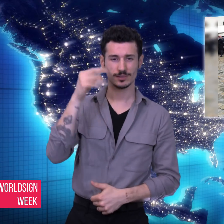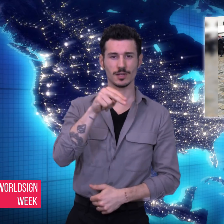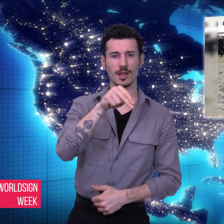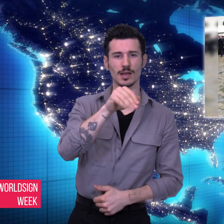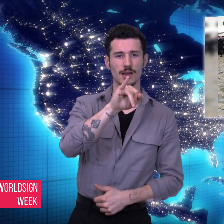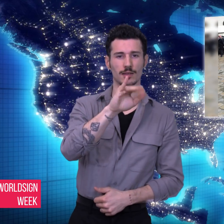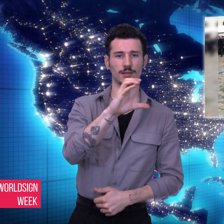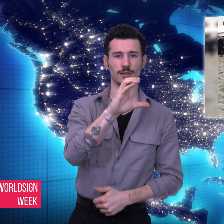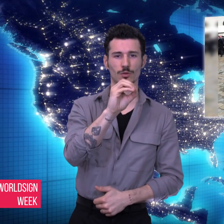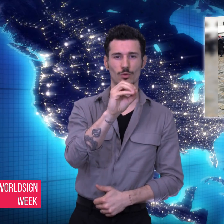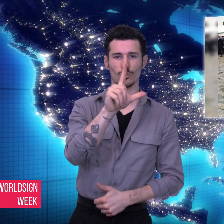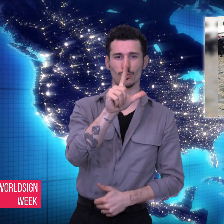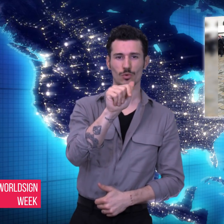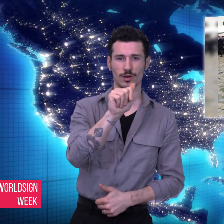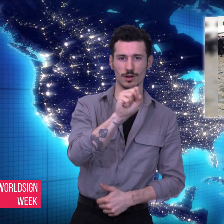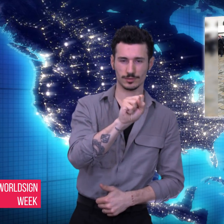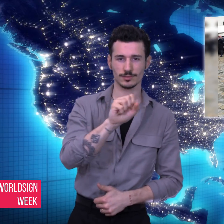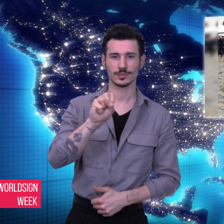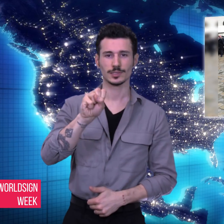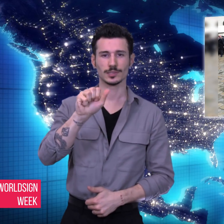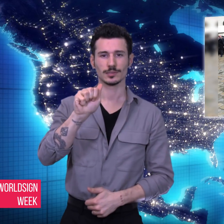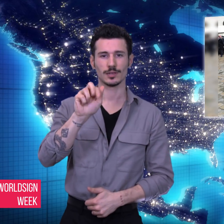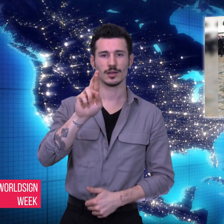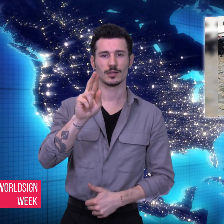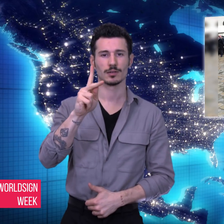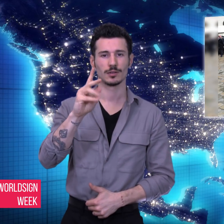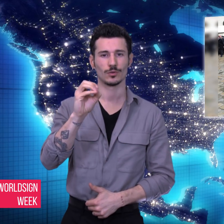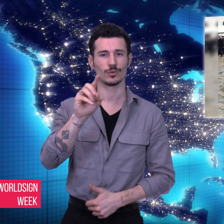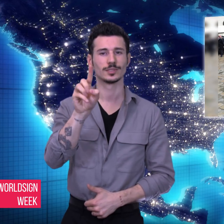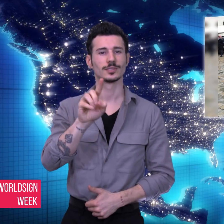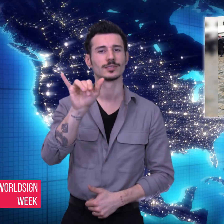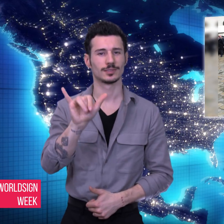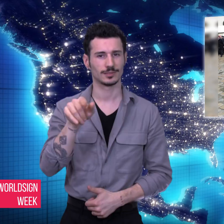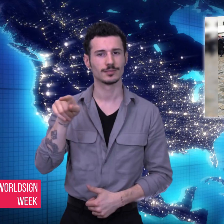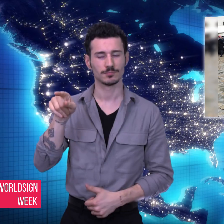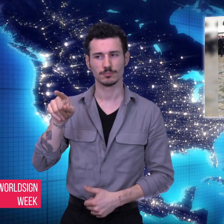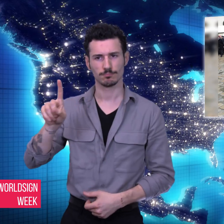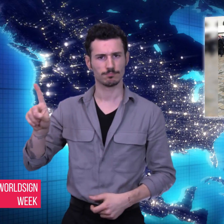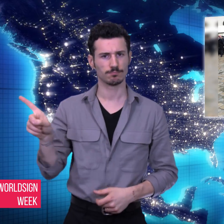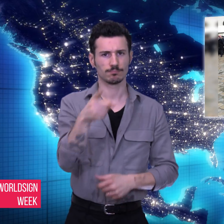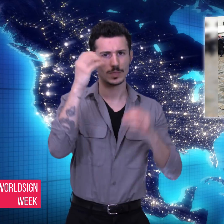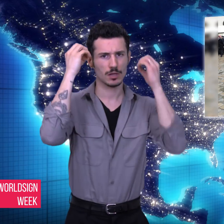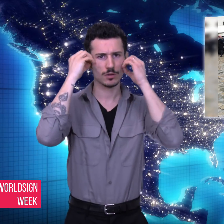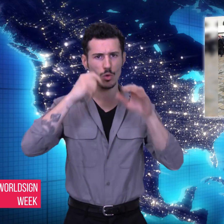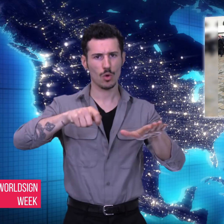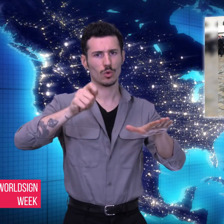Former French president, Nicolas Sarkozy, was ordered by